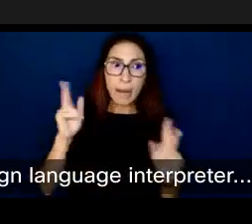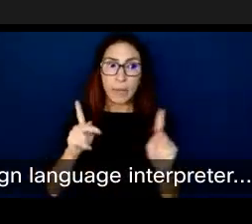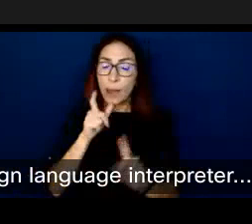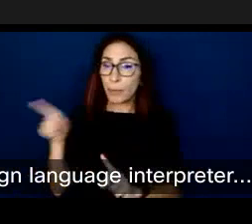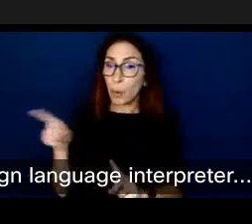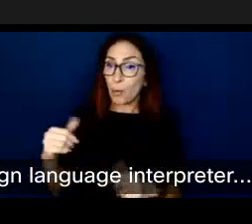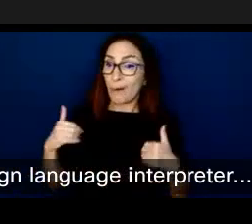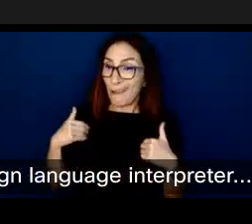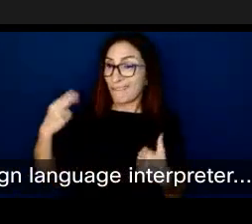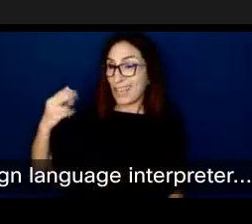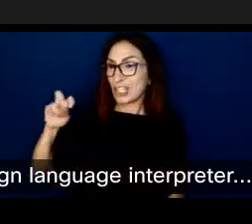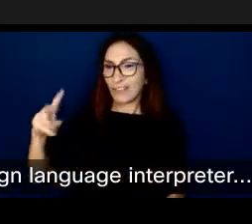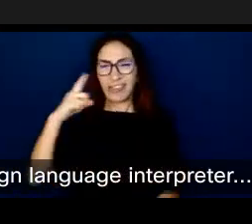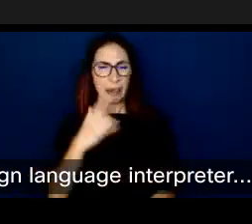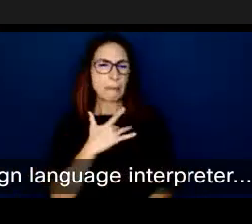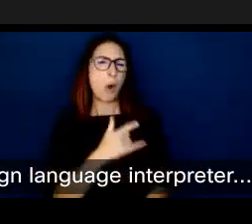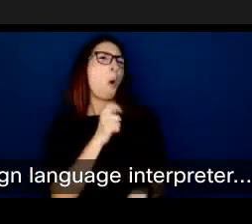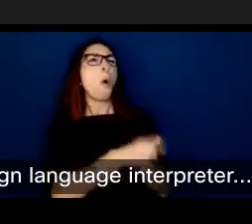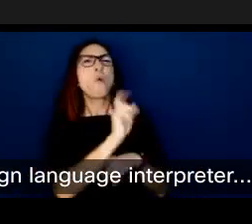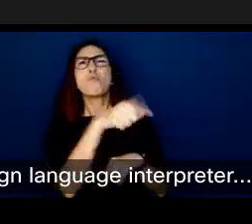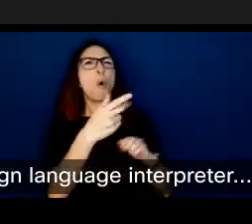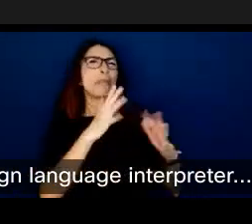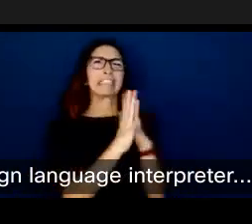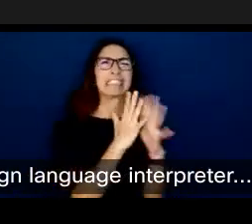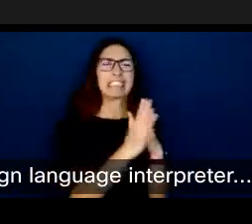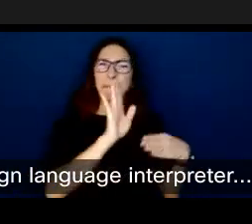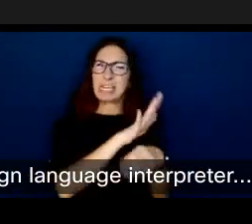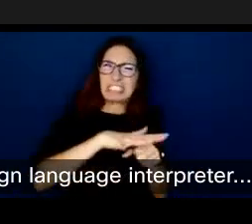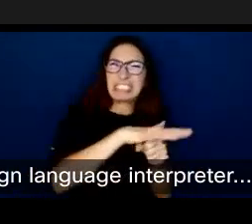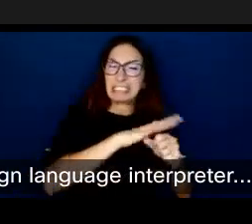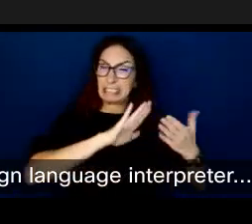you can see here, on this slide, it shows the number of